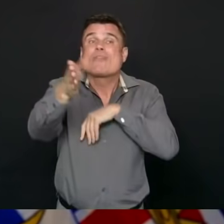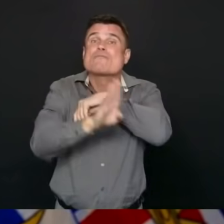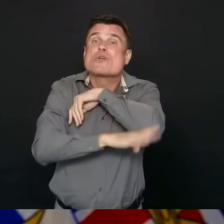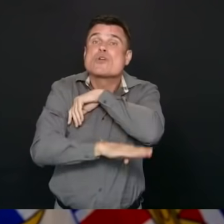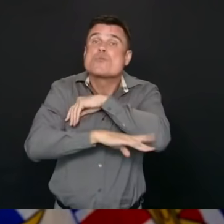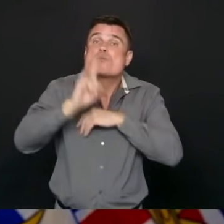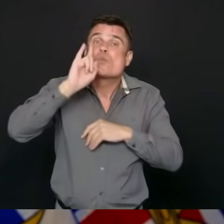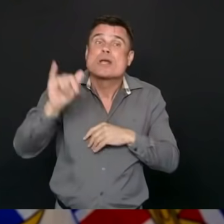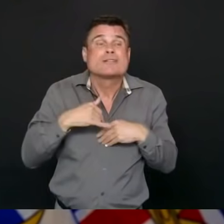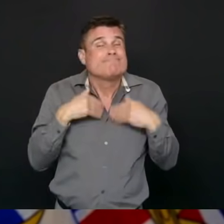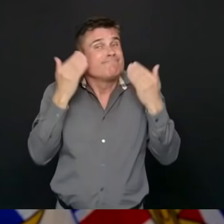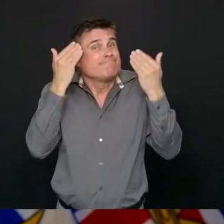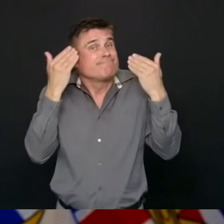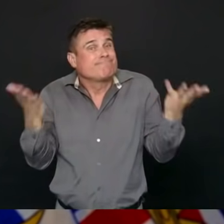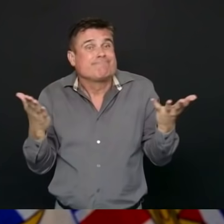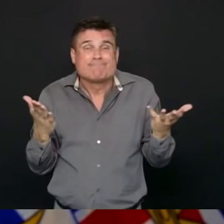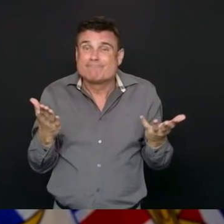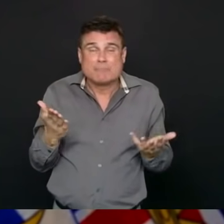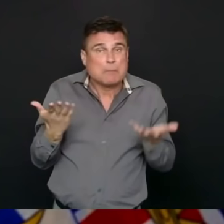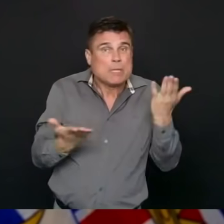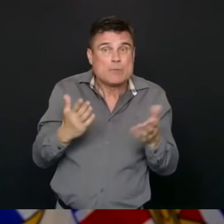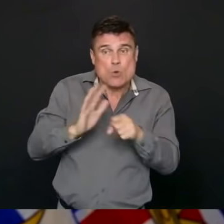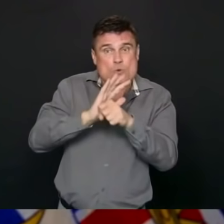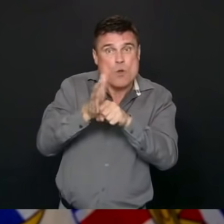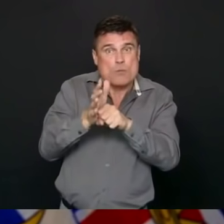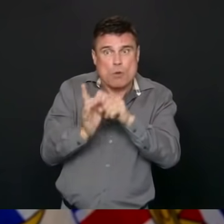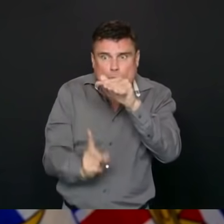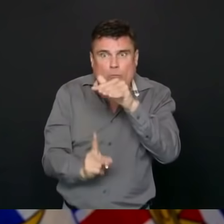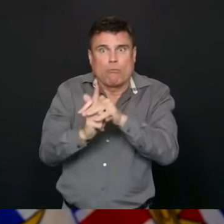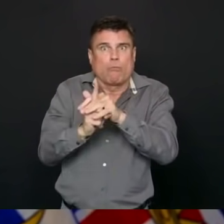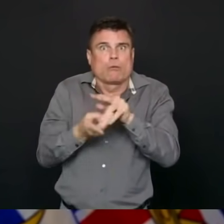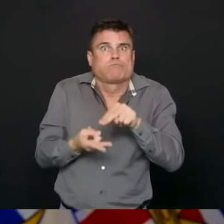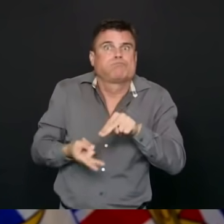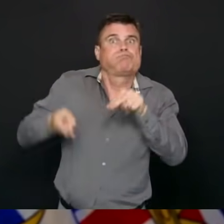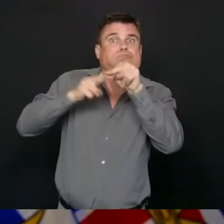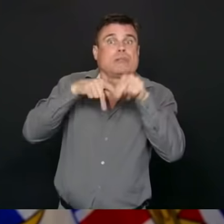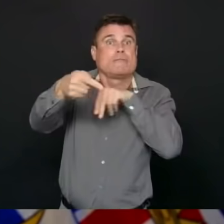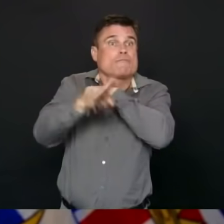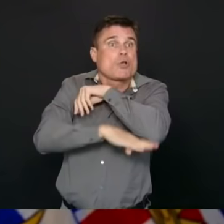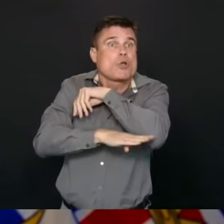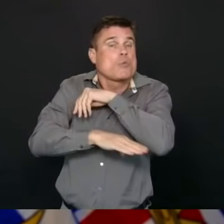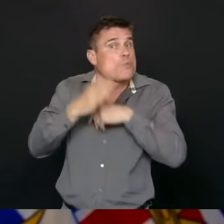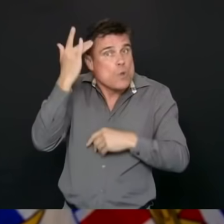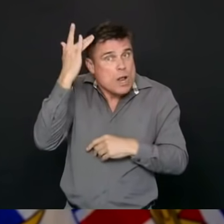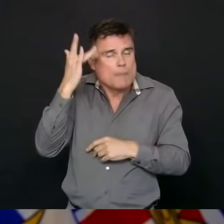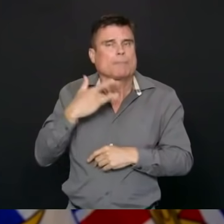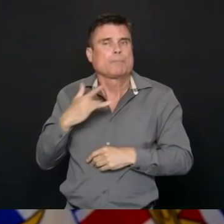the fall. We know we will have influenza in the fall so we are planning